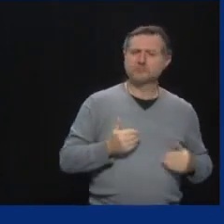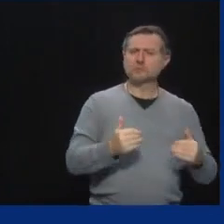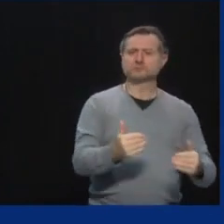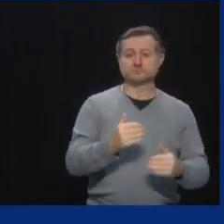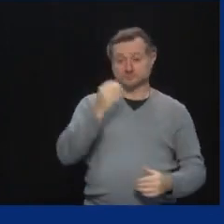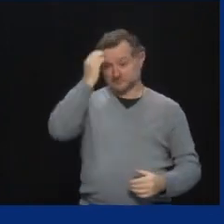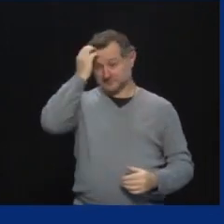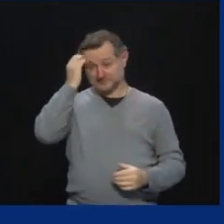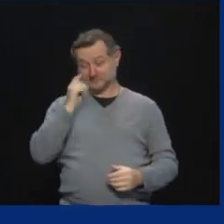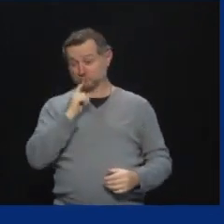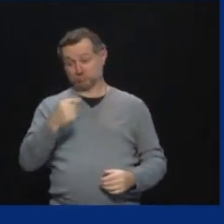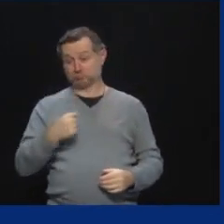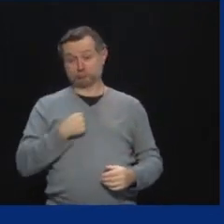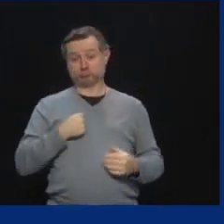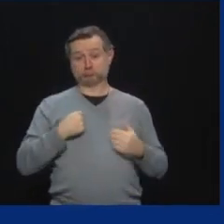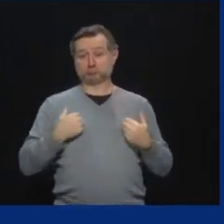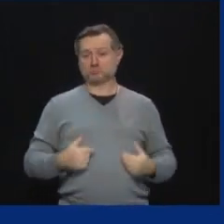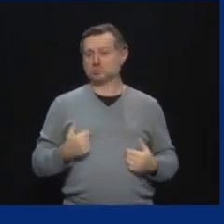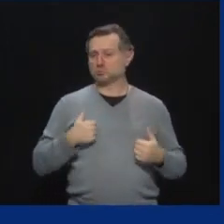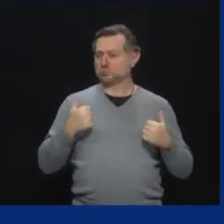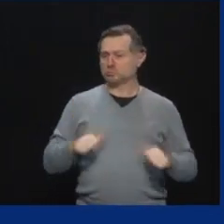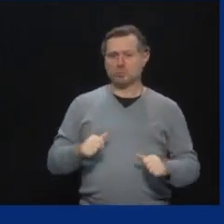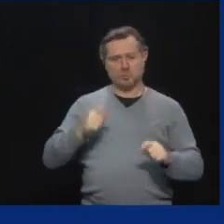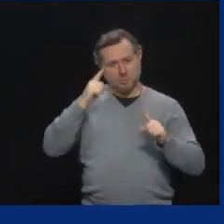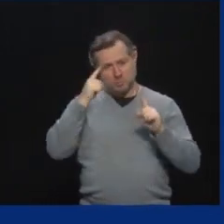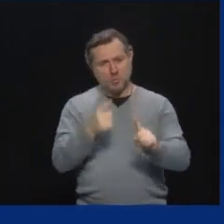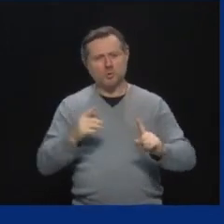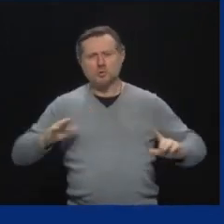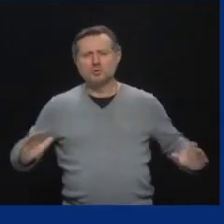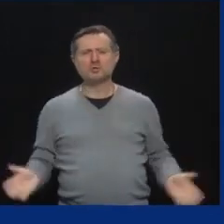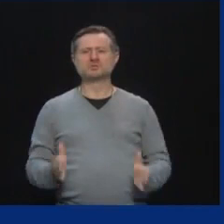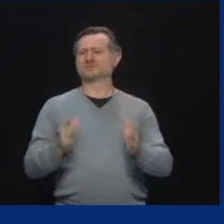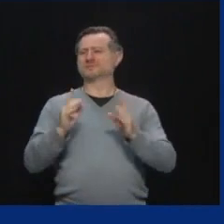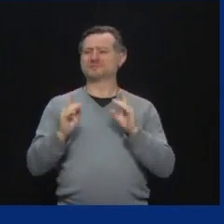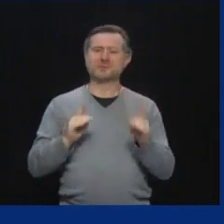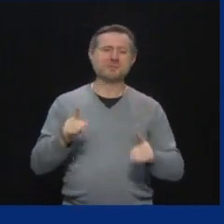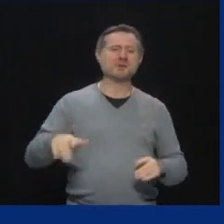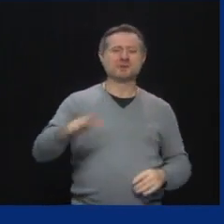people to realize did the, the powerful feeling it is to help people in their